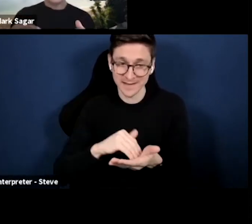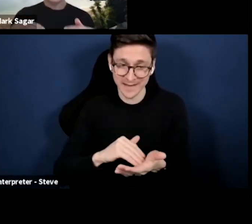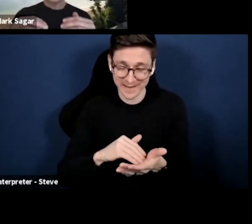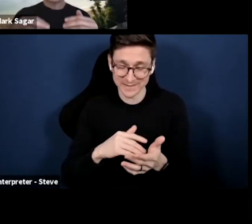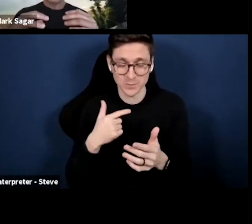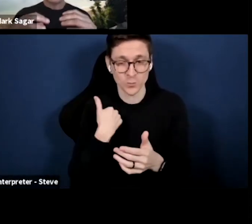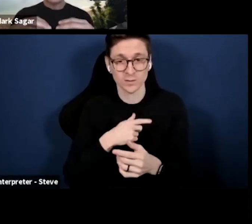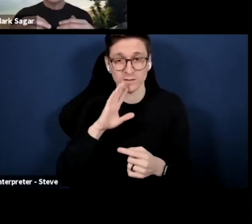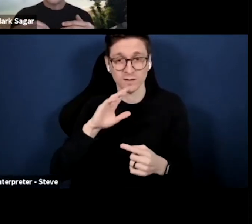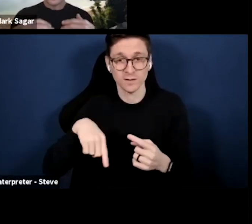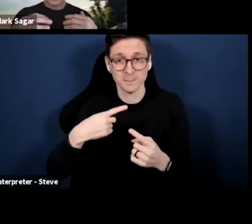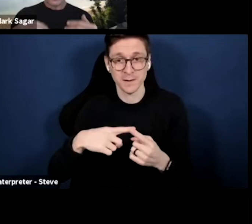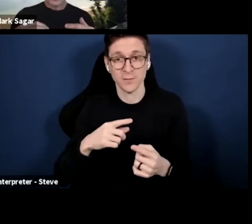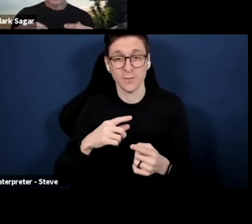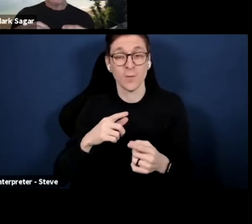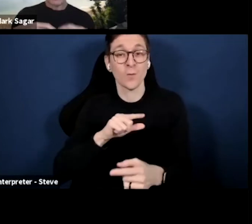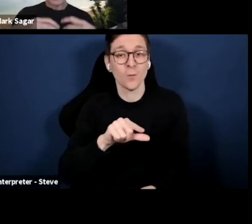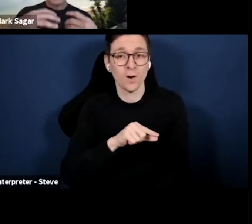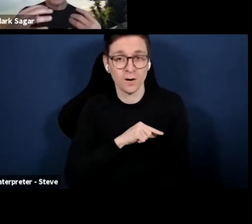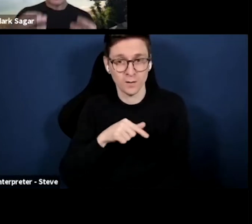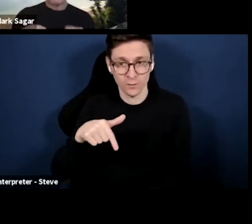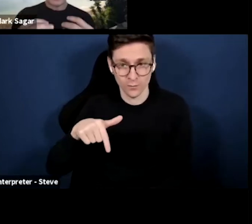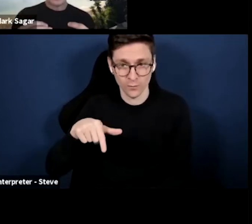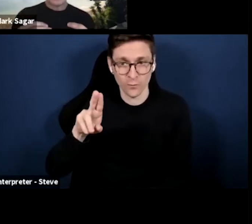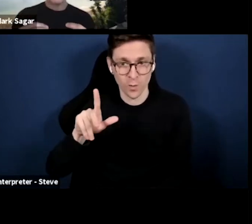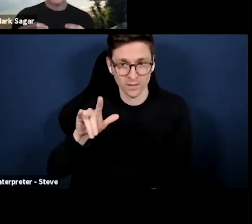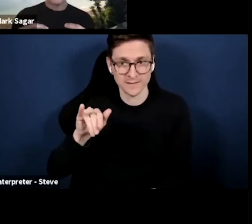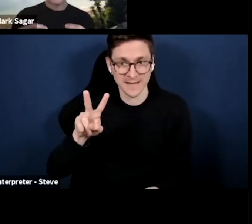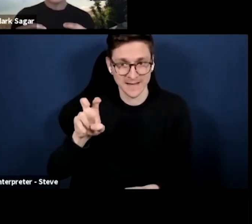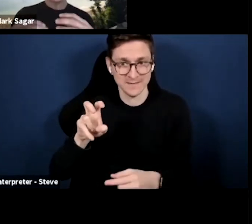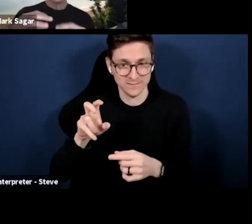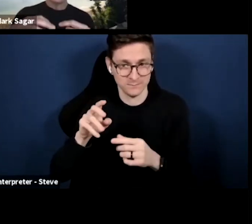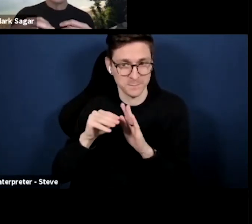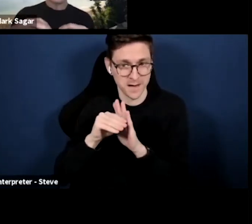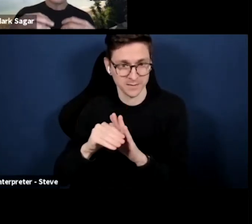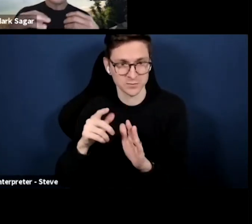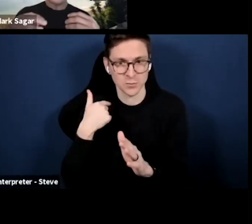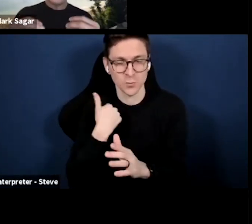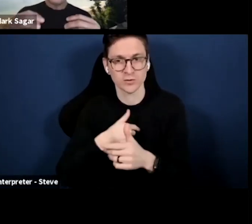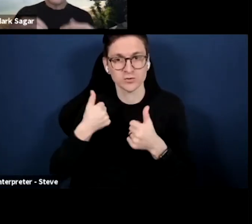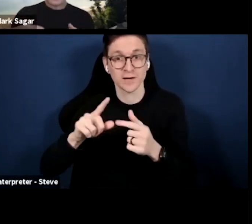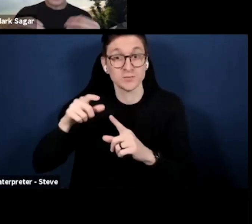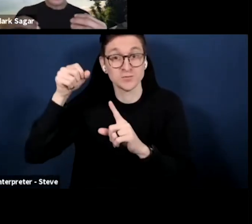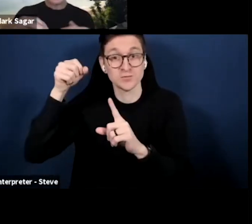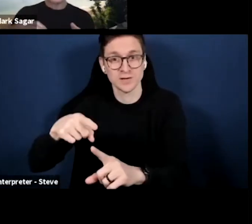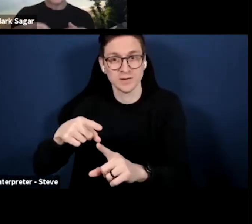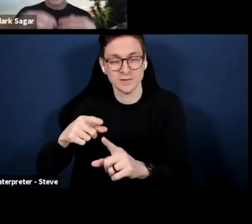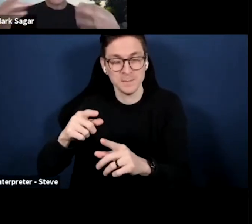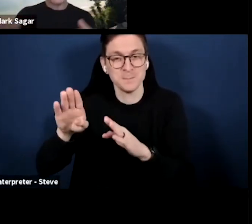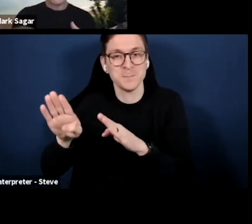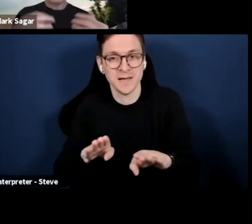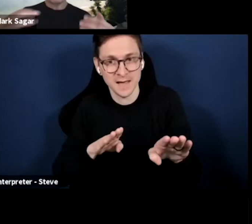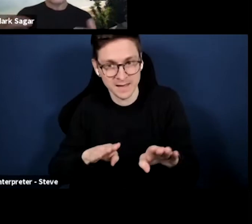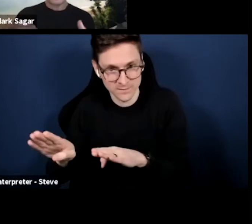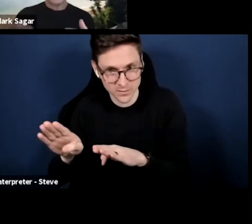so we're really just trying to create the behavior so that it can act as part of an overall system